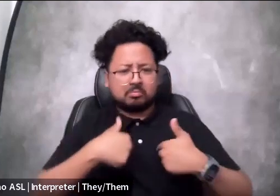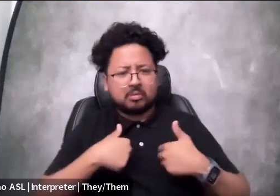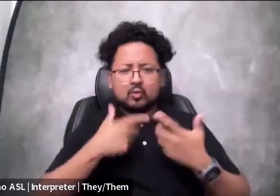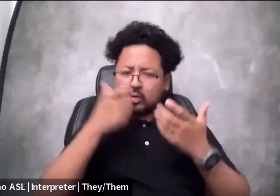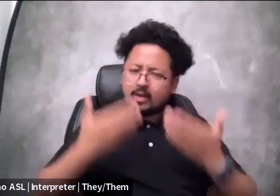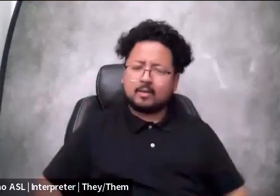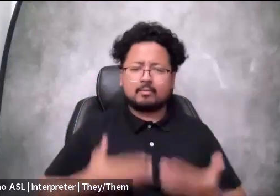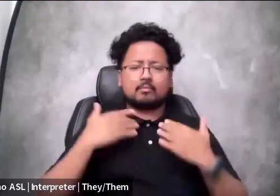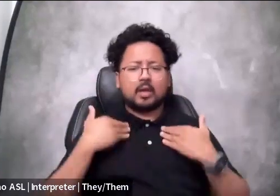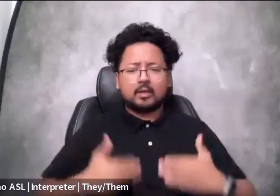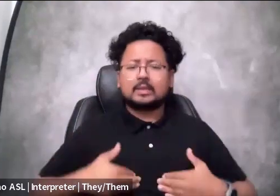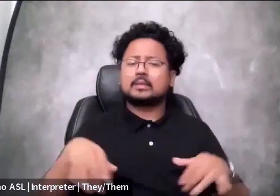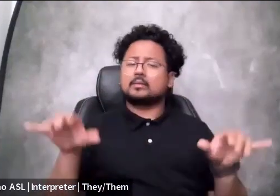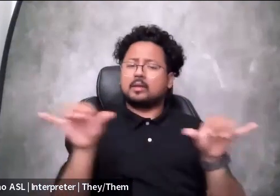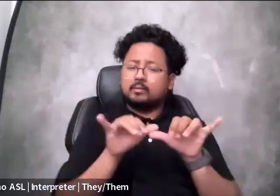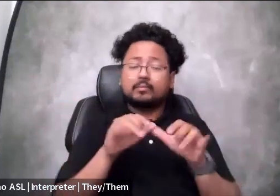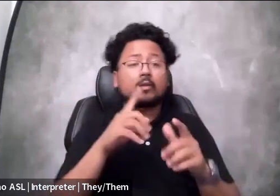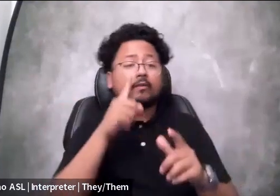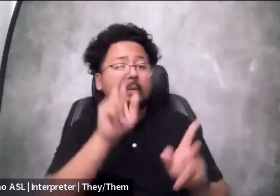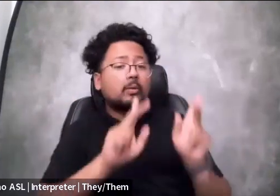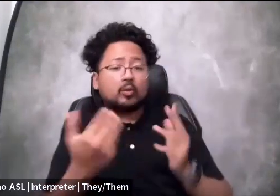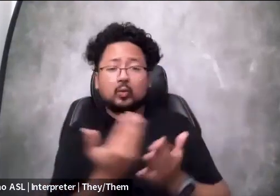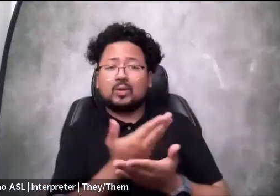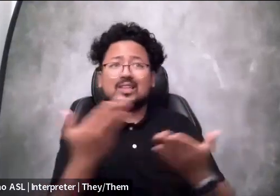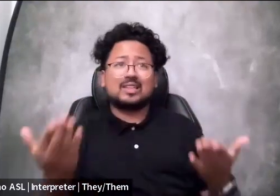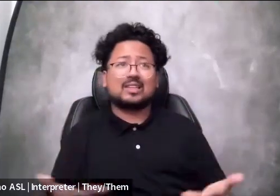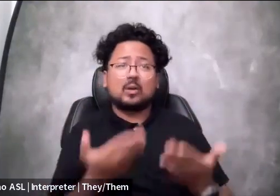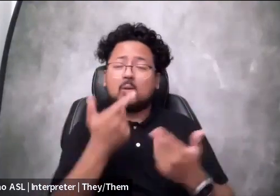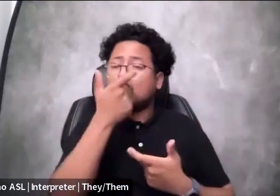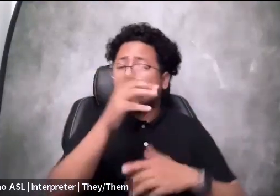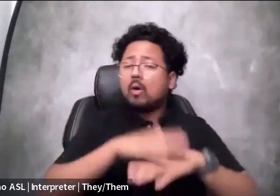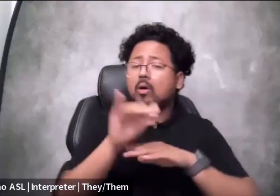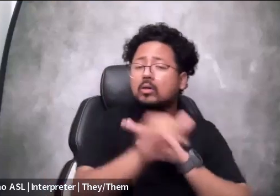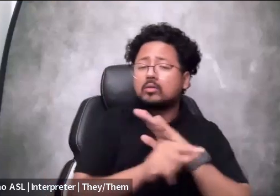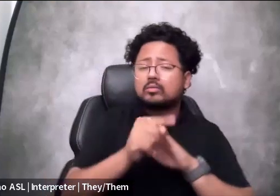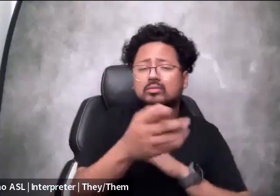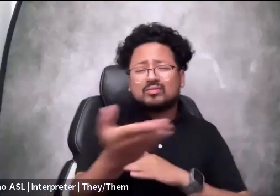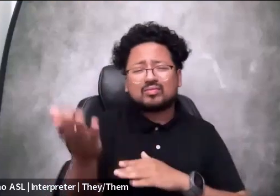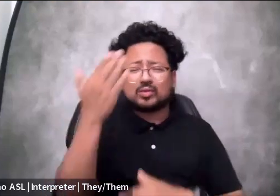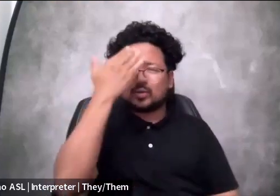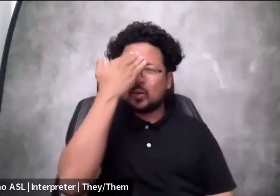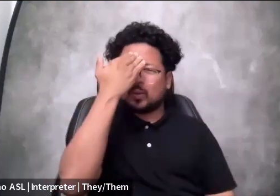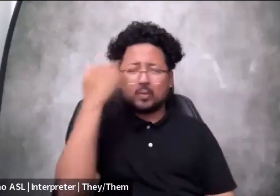and for folks who are with us who are new are folks who are watching this later on YouTube that are new, you can tell that we use the word fat all the time.